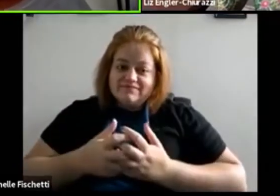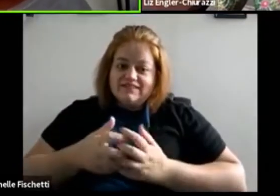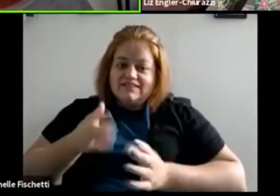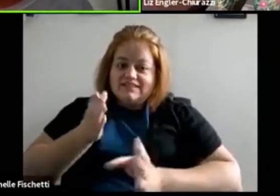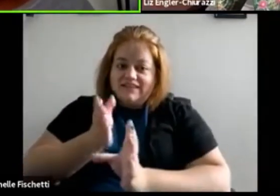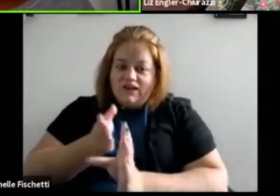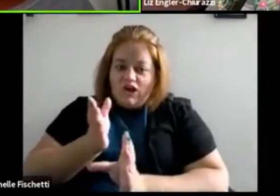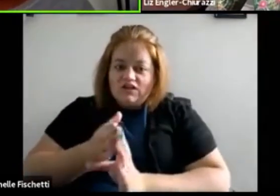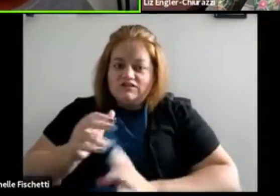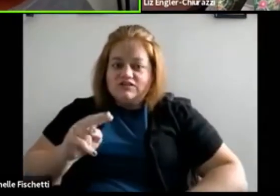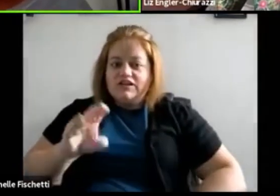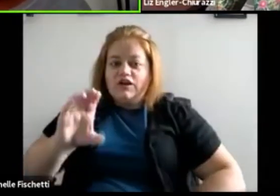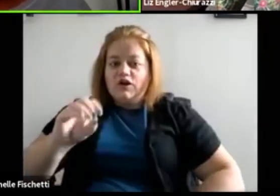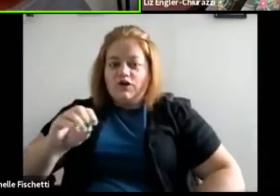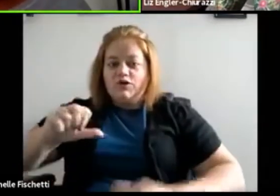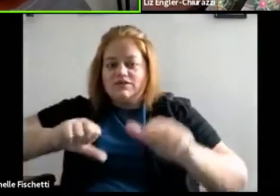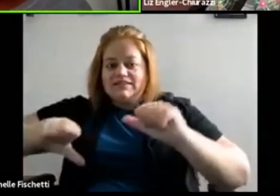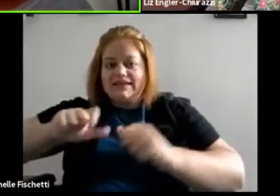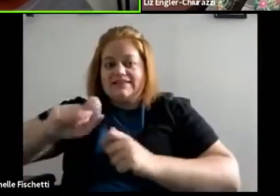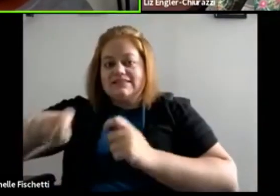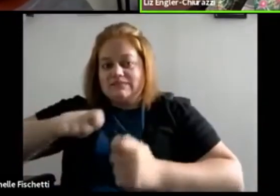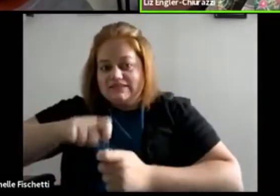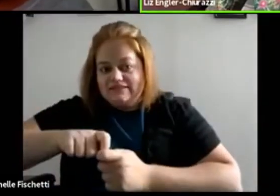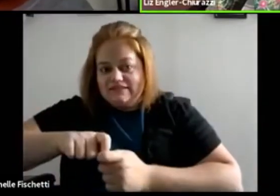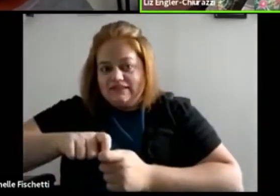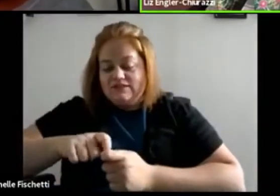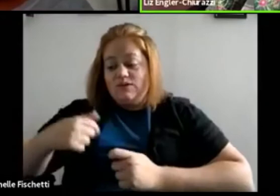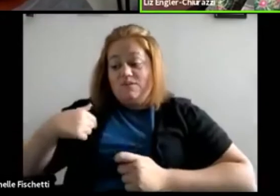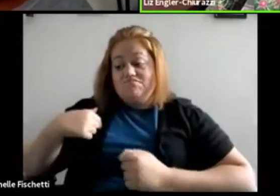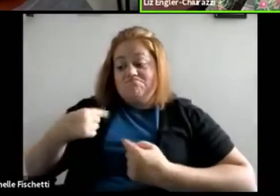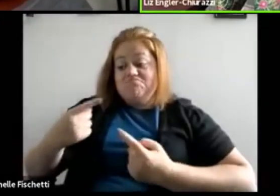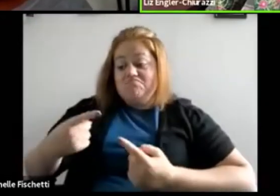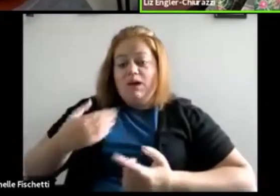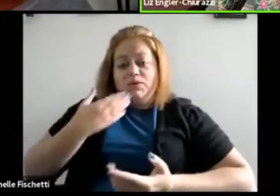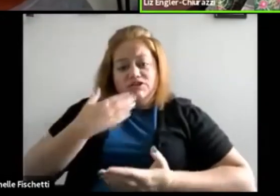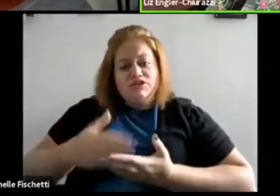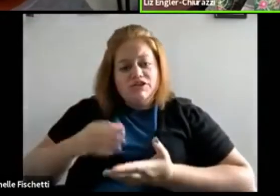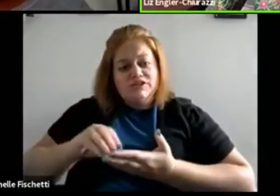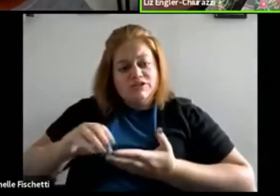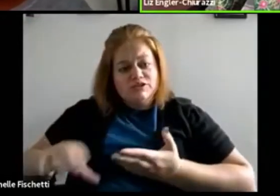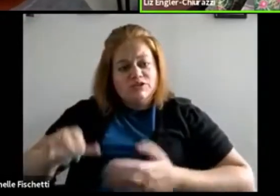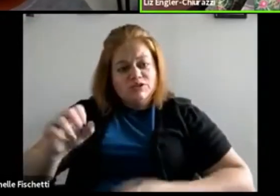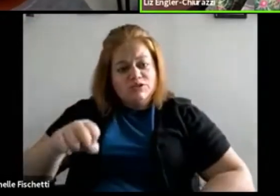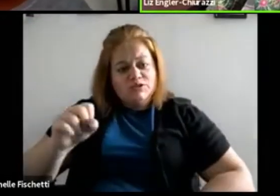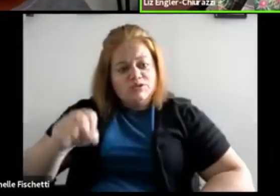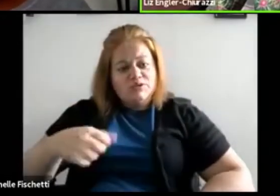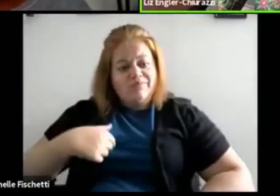until that point you know, I was a good student but I somewhat struggled to